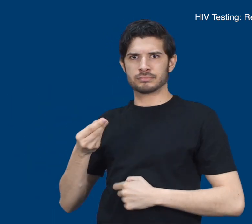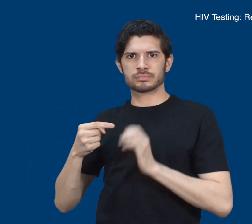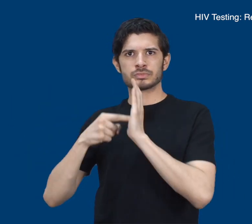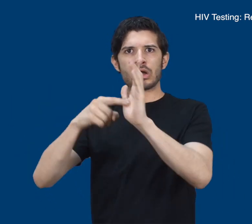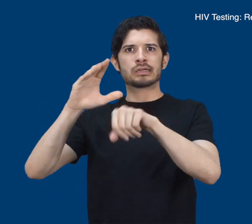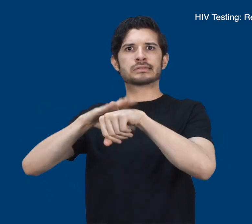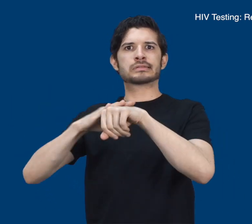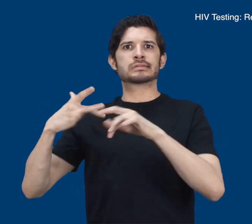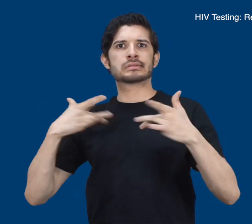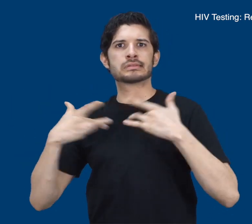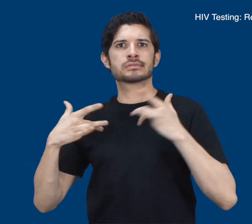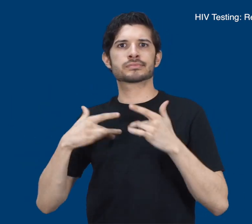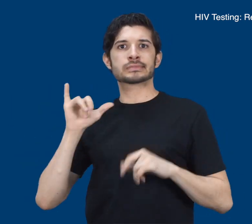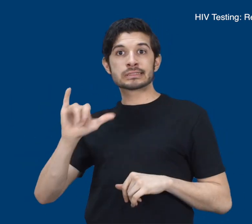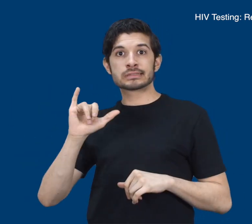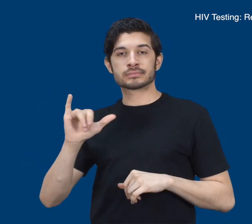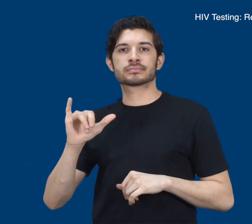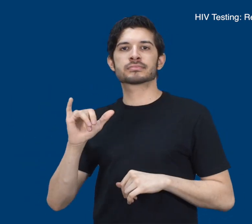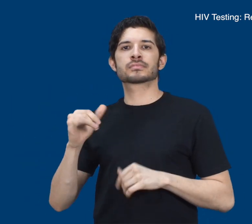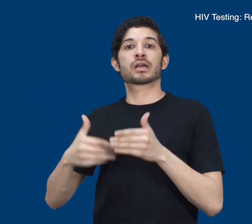showed concerning (warning) indicators in your system/body,